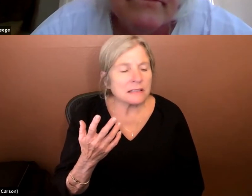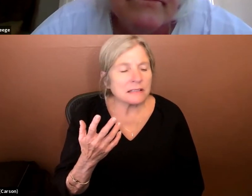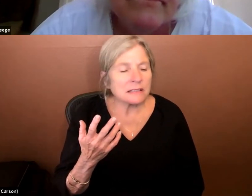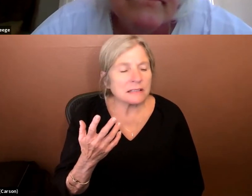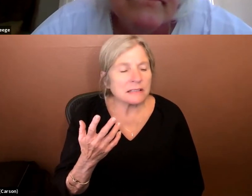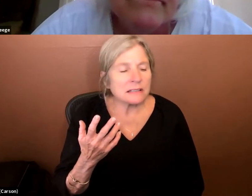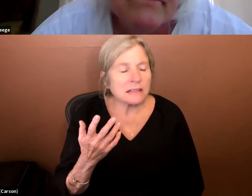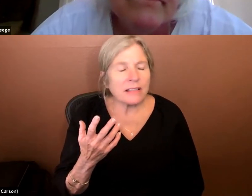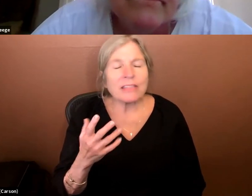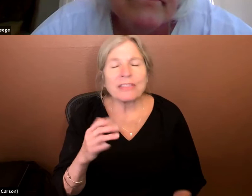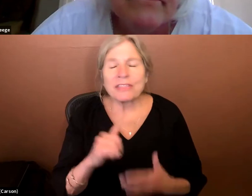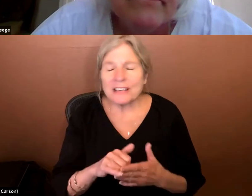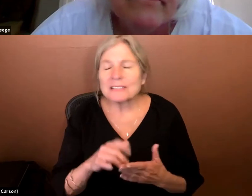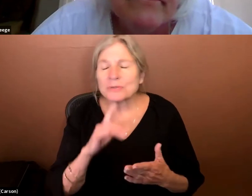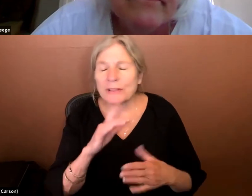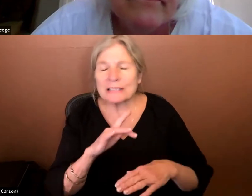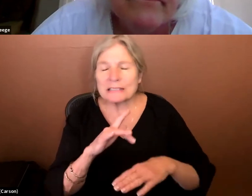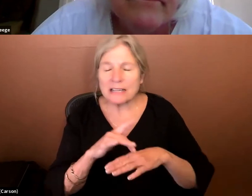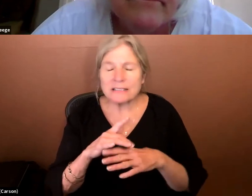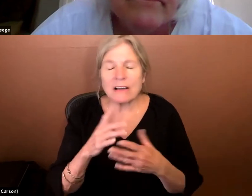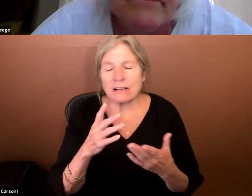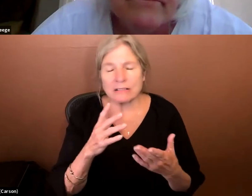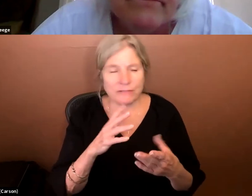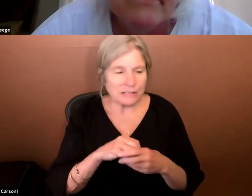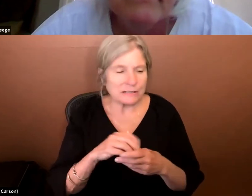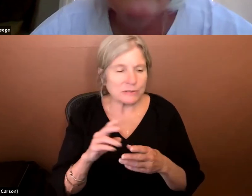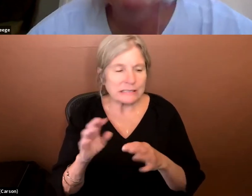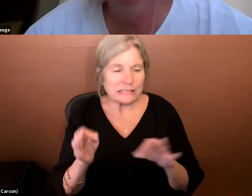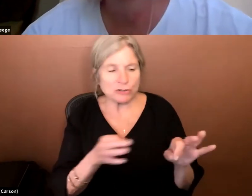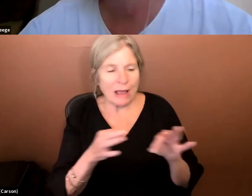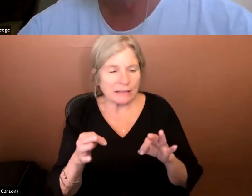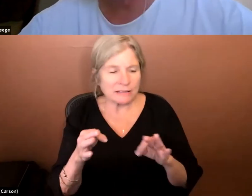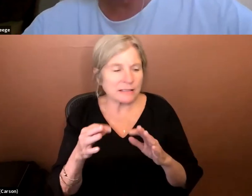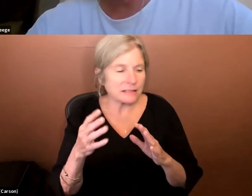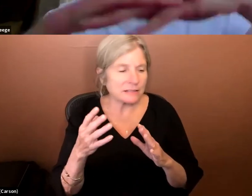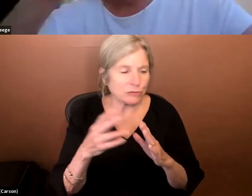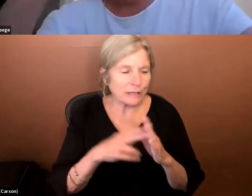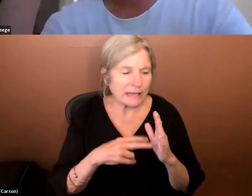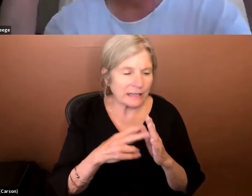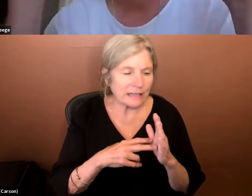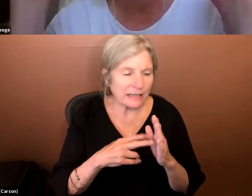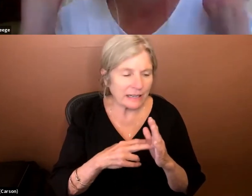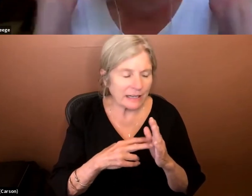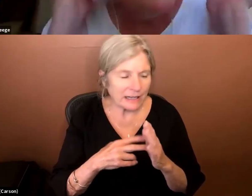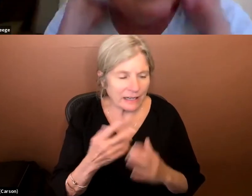very related to the way we also , you know, both experience